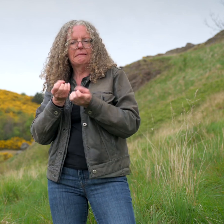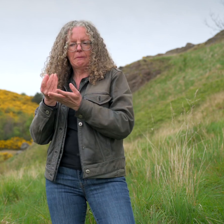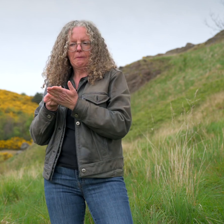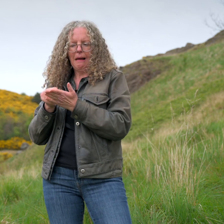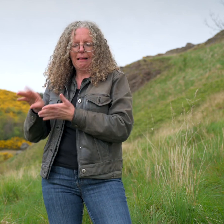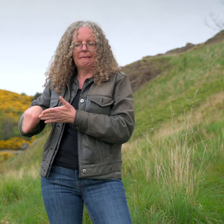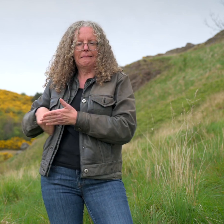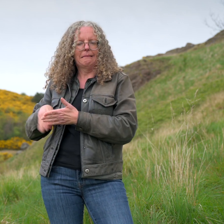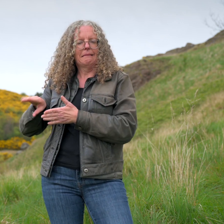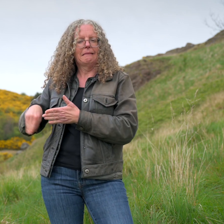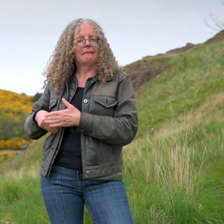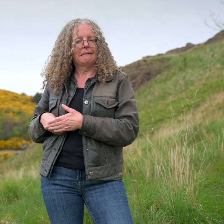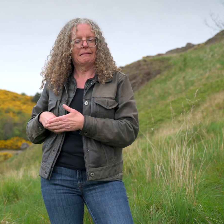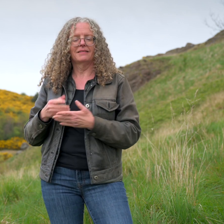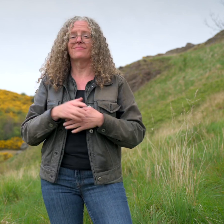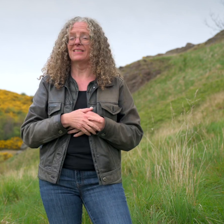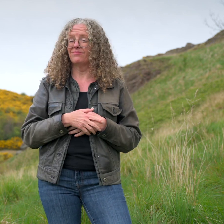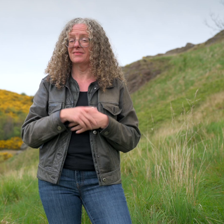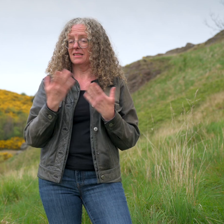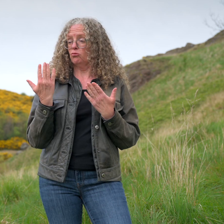In return for this, they would pocket bribes.